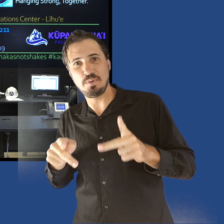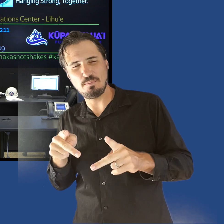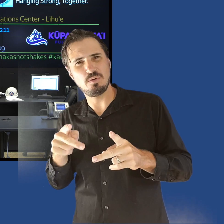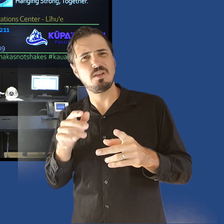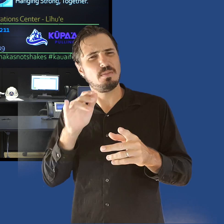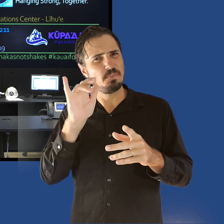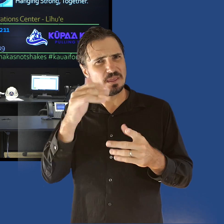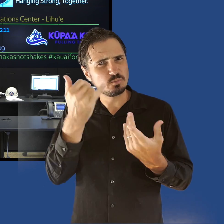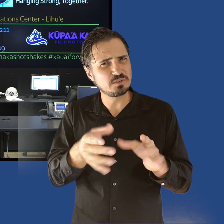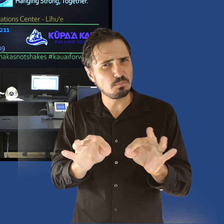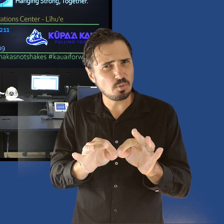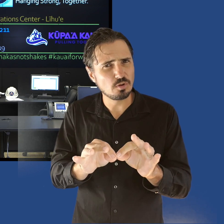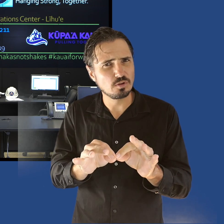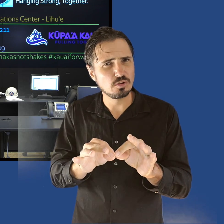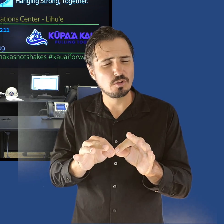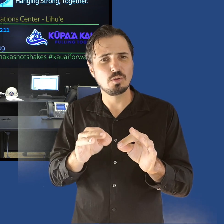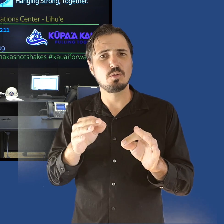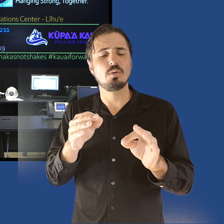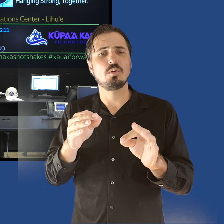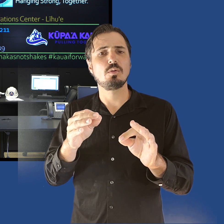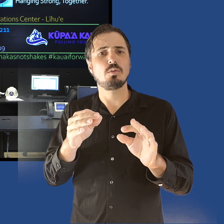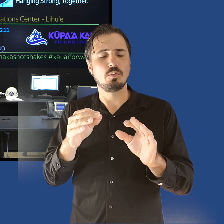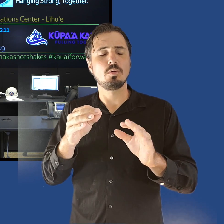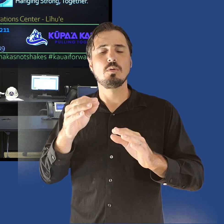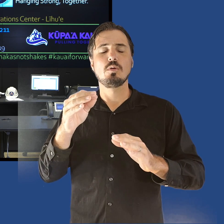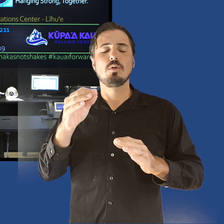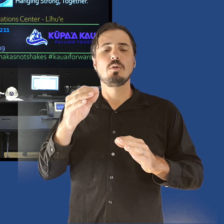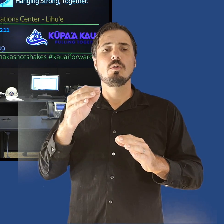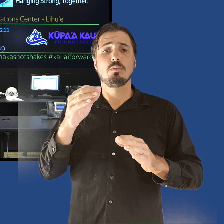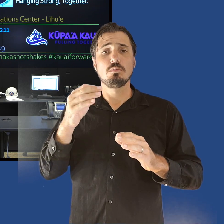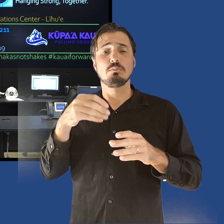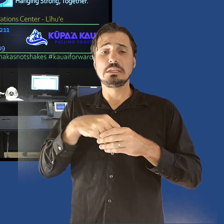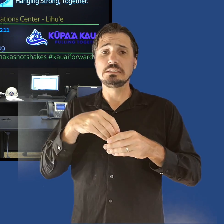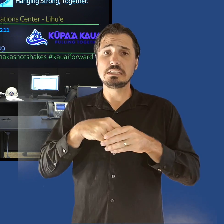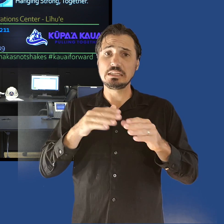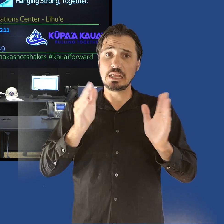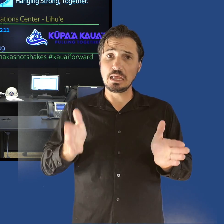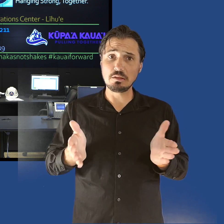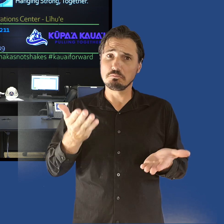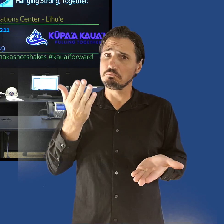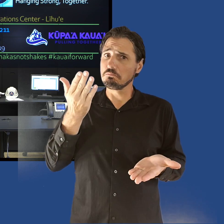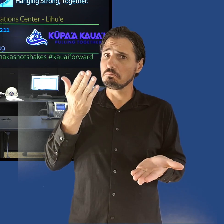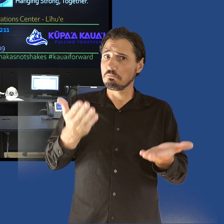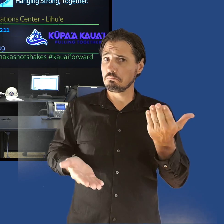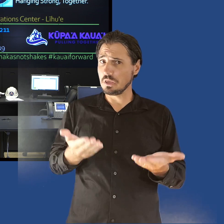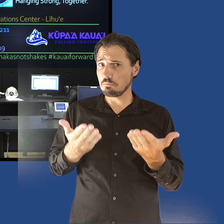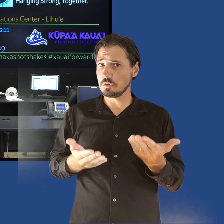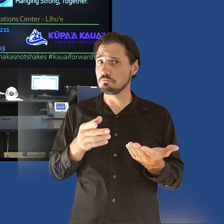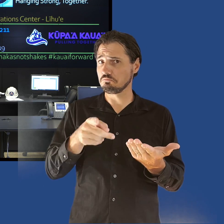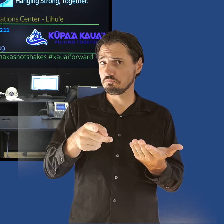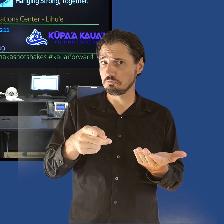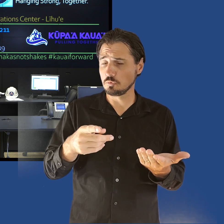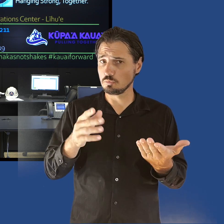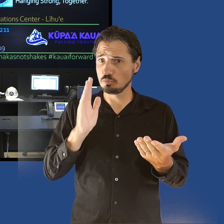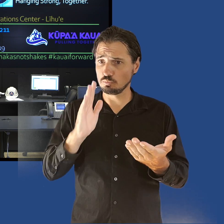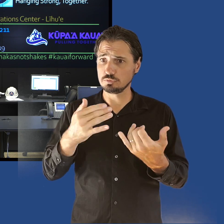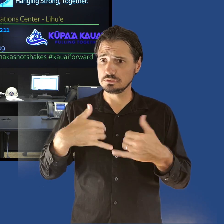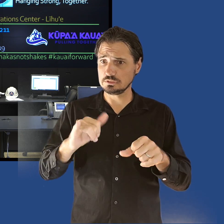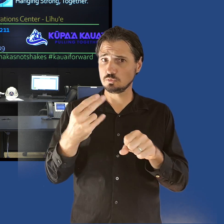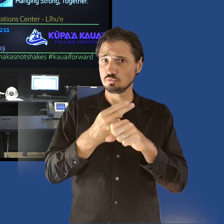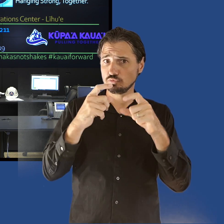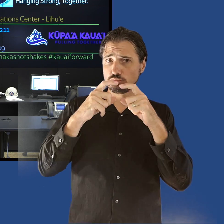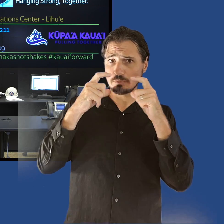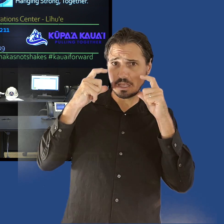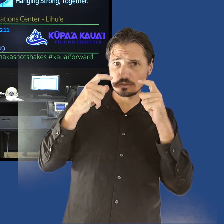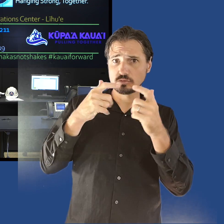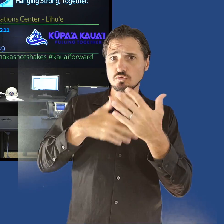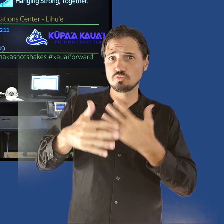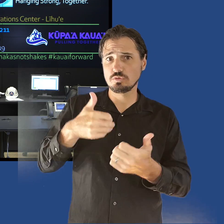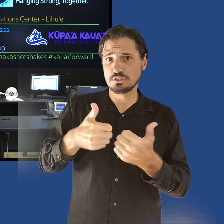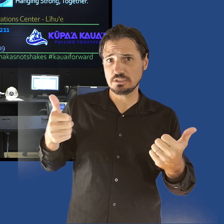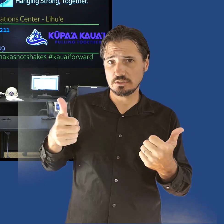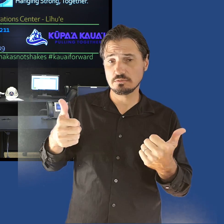In some homes, physical distancing and wearing masks in shared spaces may be a practice that a family would want to apply